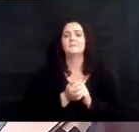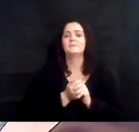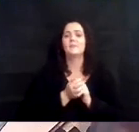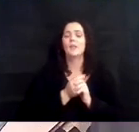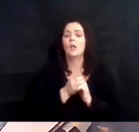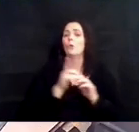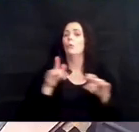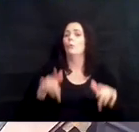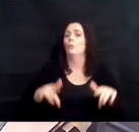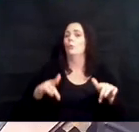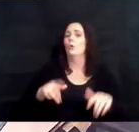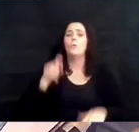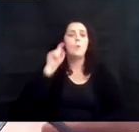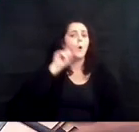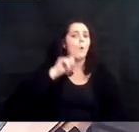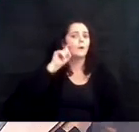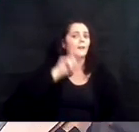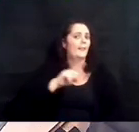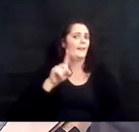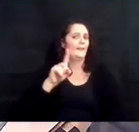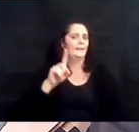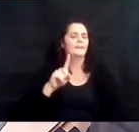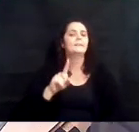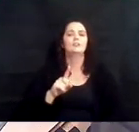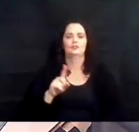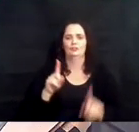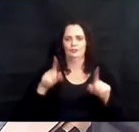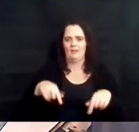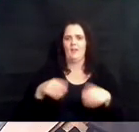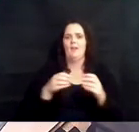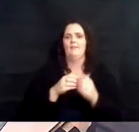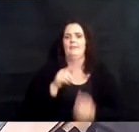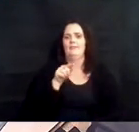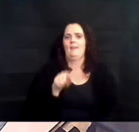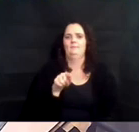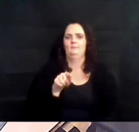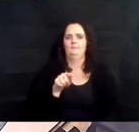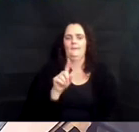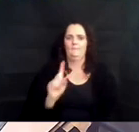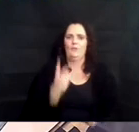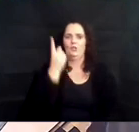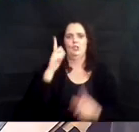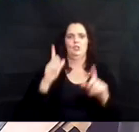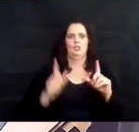any of the water, let's begin there just with your bathtub and shower attached, just like that.